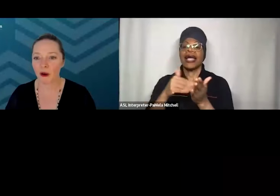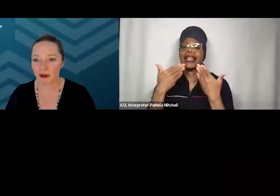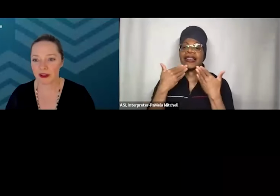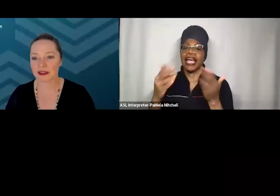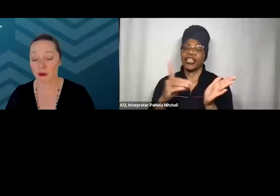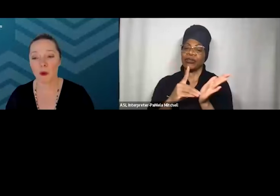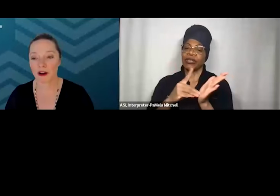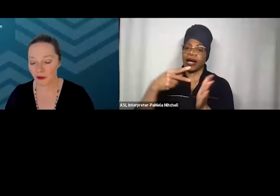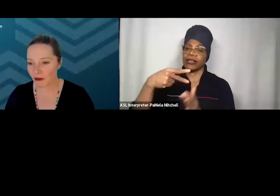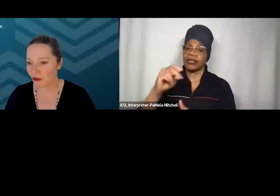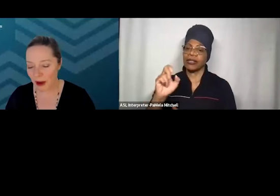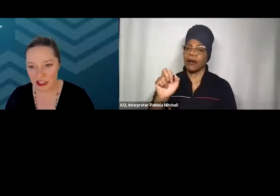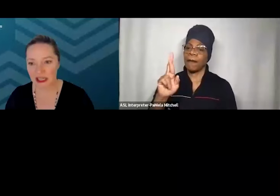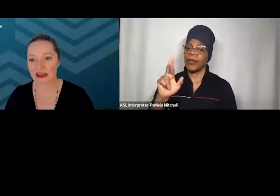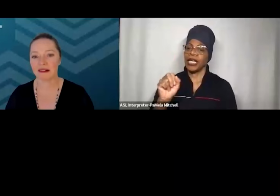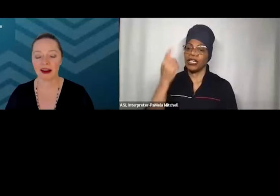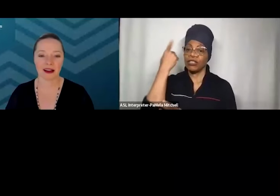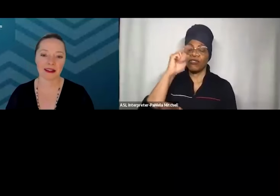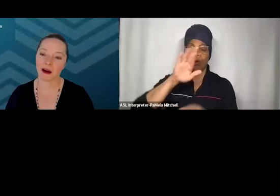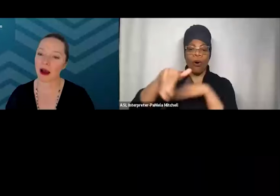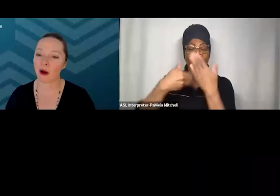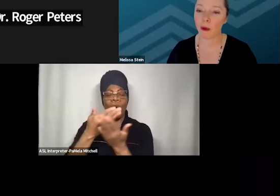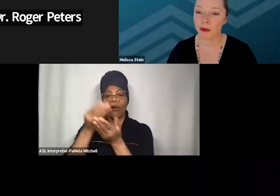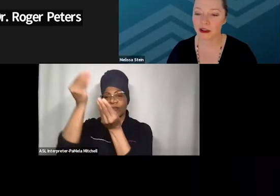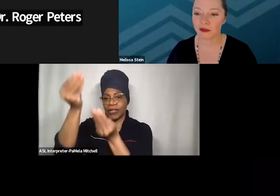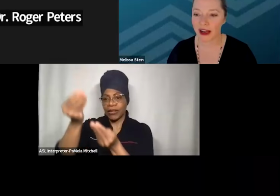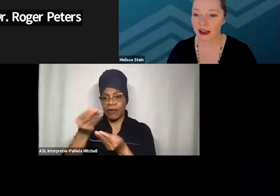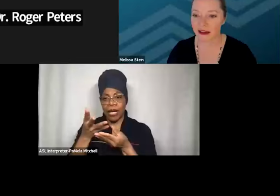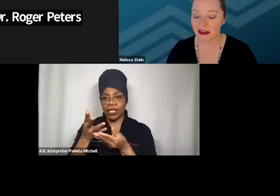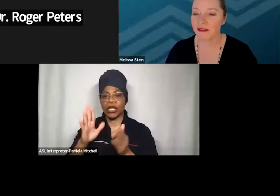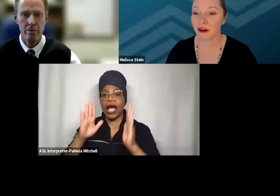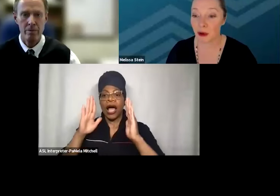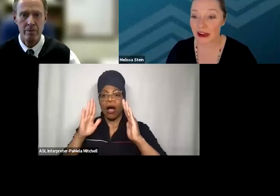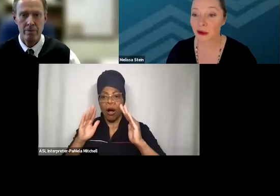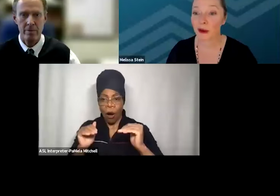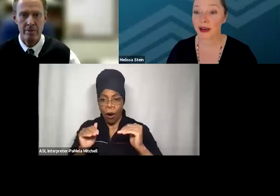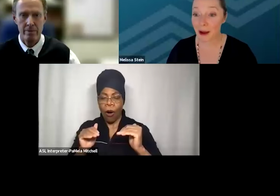for all of this wonderful information. I hope that you find it very practical